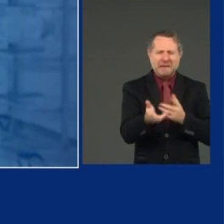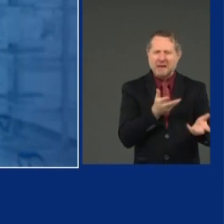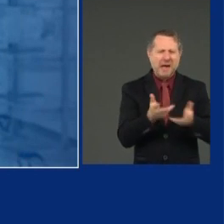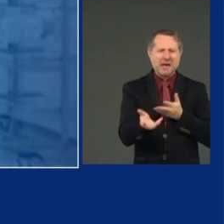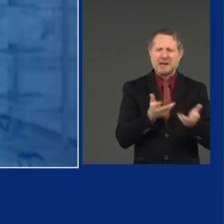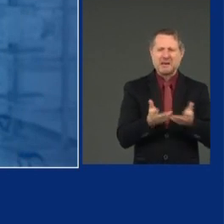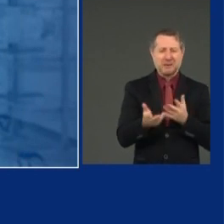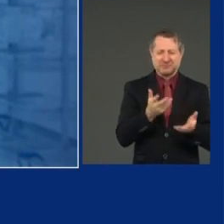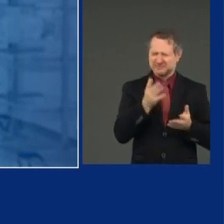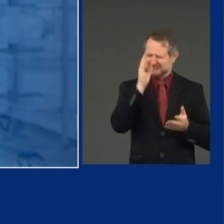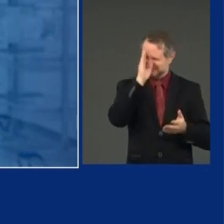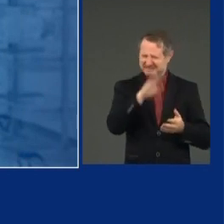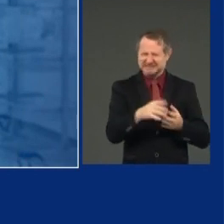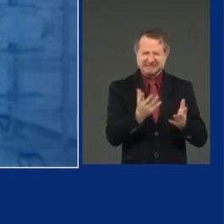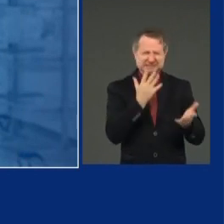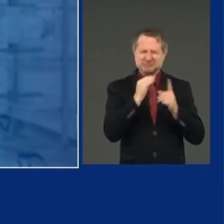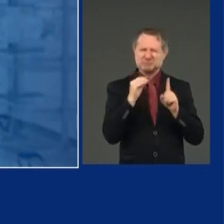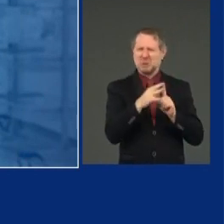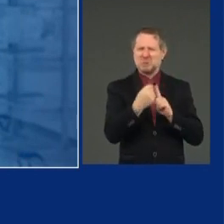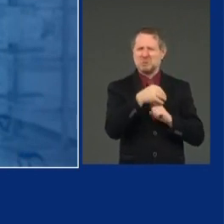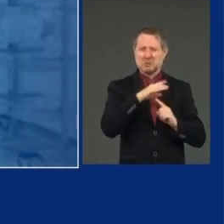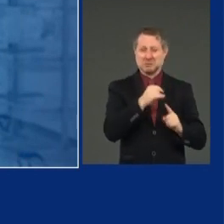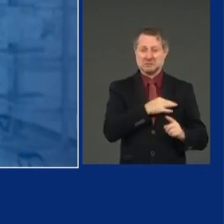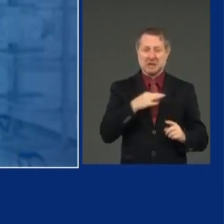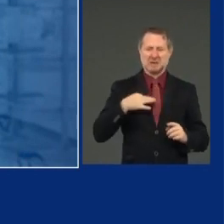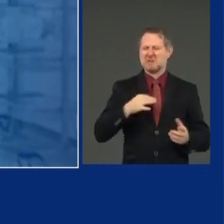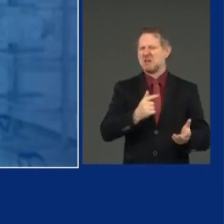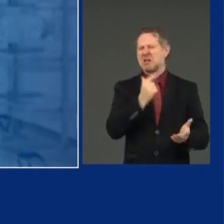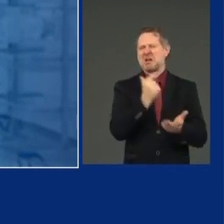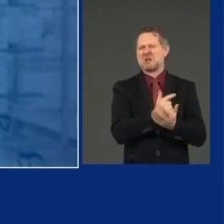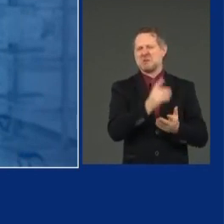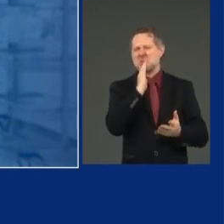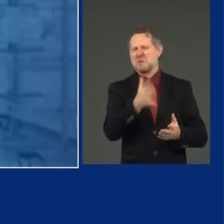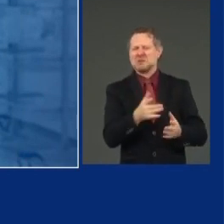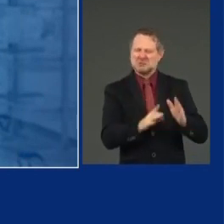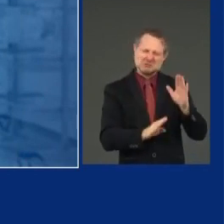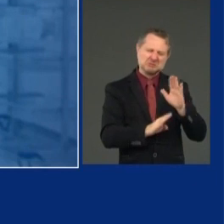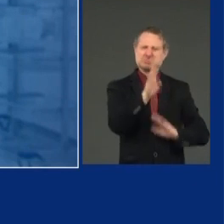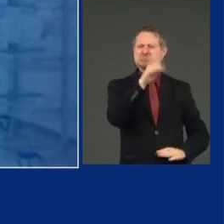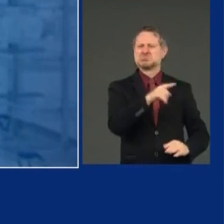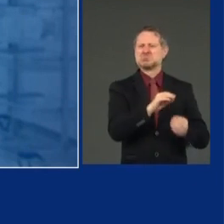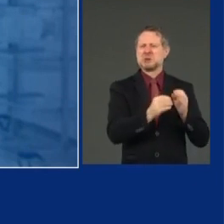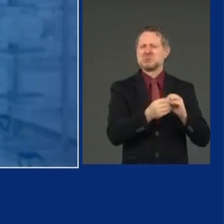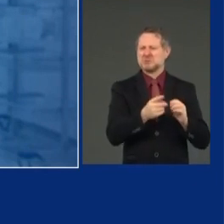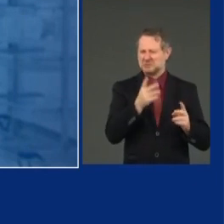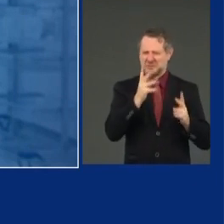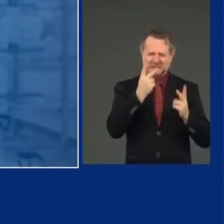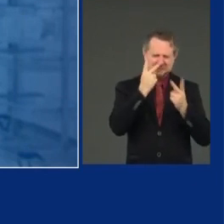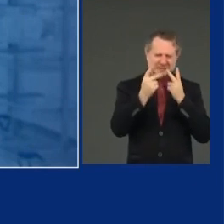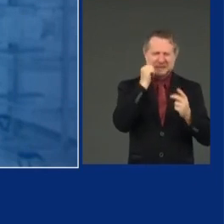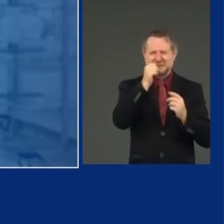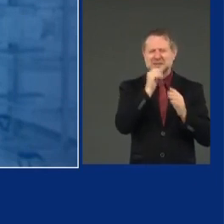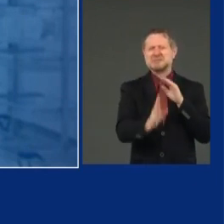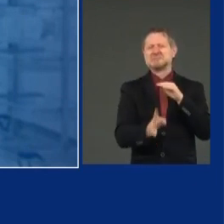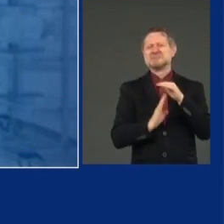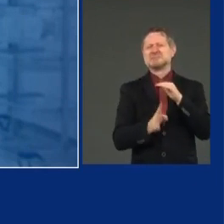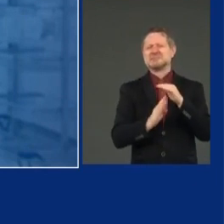SAID THE NURSES IN THE EMERGENCY ROOM, THE DOCTORS IN THE EMERGENCY ROOM, THE HOSPITAL STAFF.